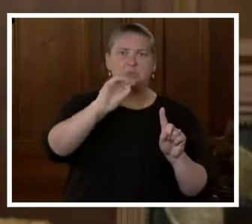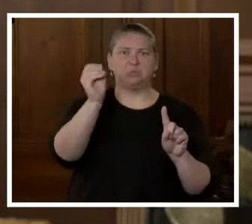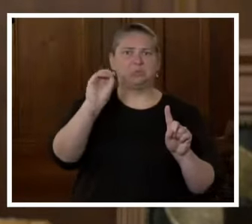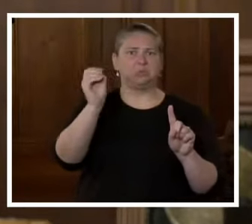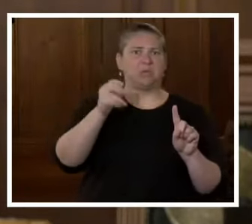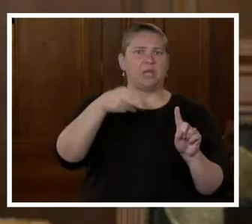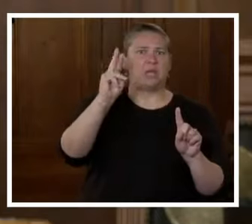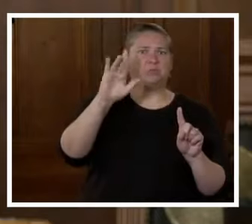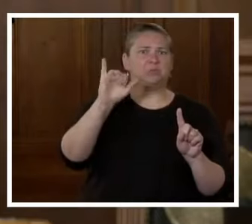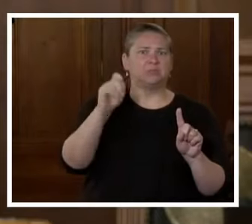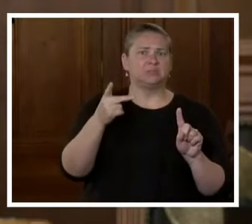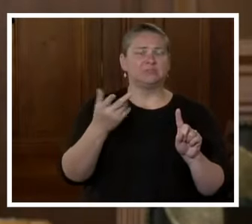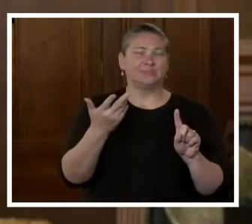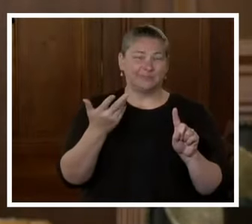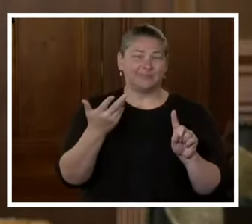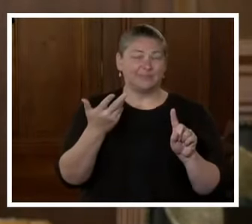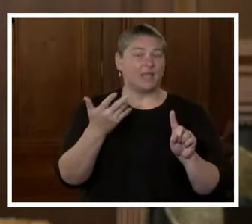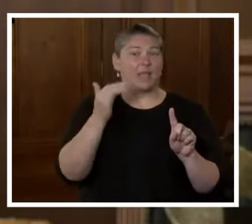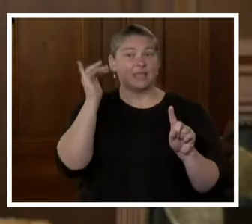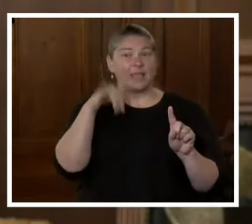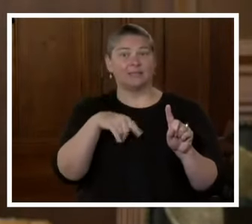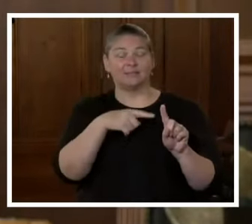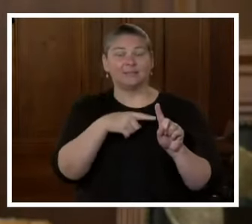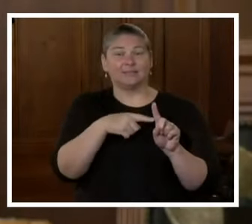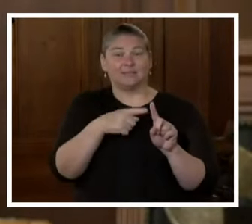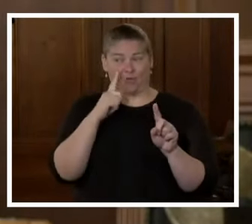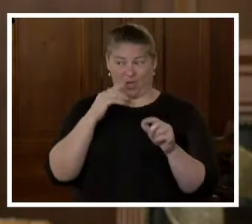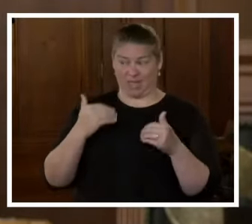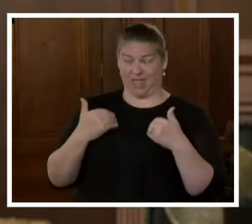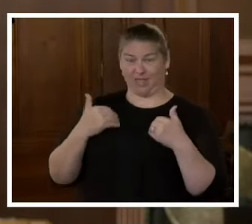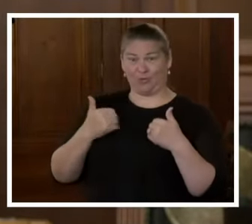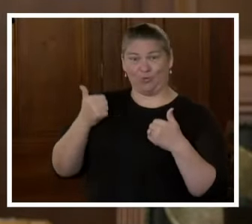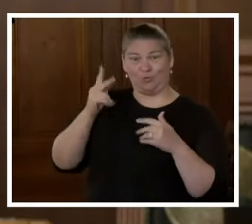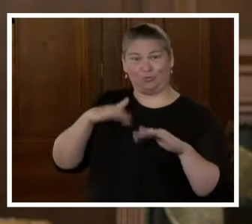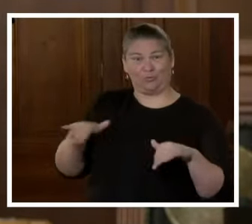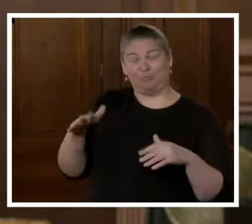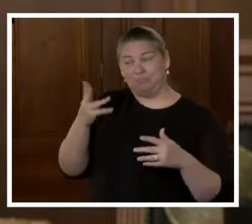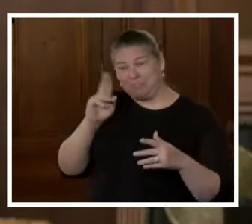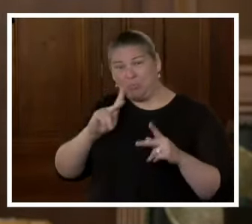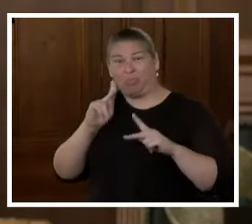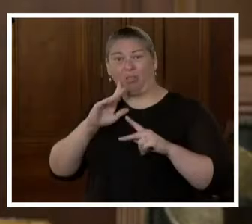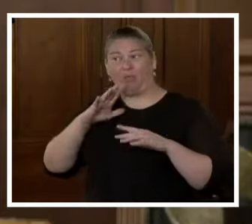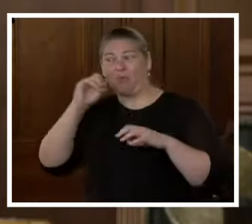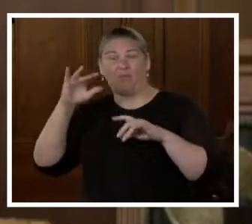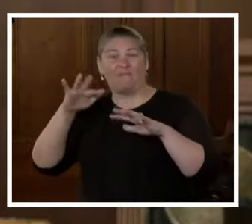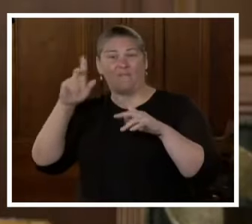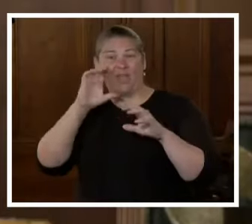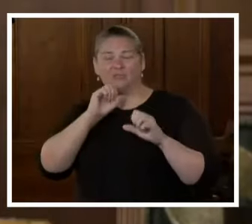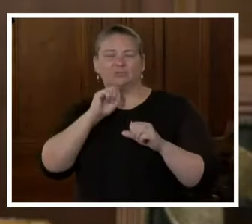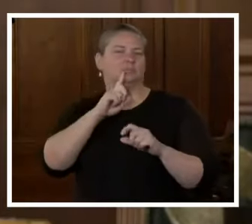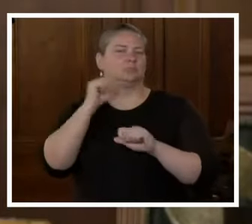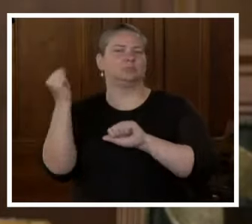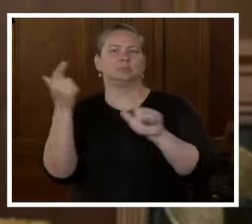SO RETURN TO YOUR ACTIVITIES, BUT PLEASE FOLLOW THE HEALTHY AT WORK GUIDELINES, WEAR YOUR